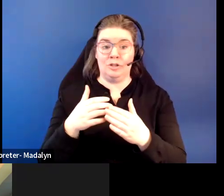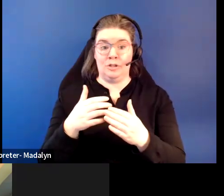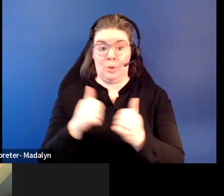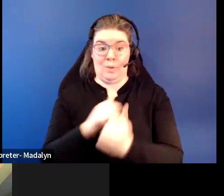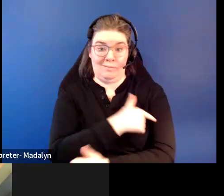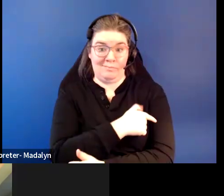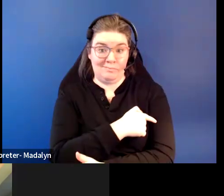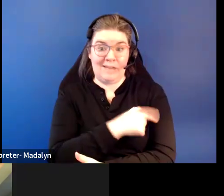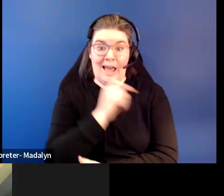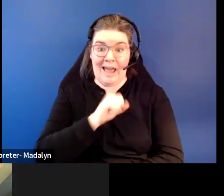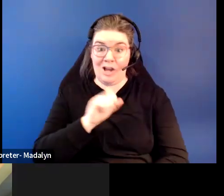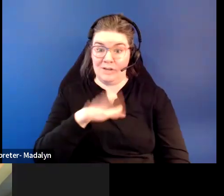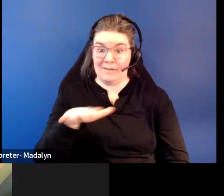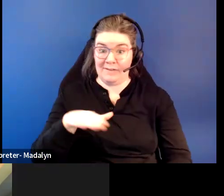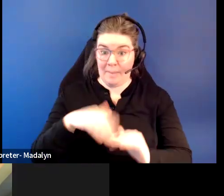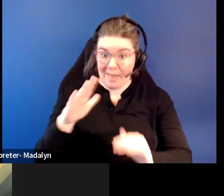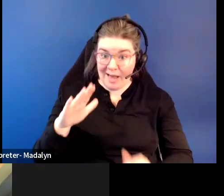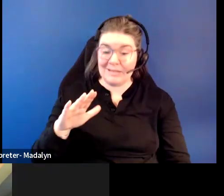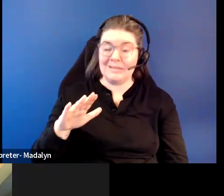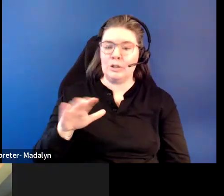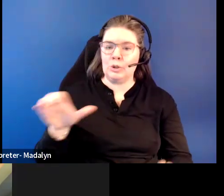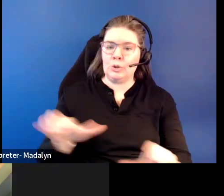Carolyn Grawi: I know that was a big push.